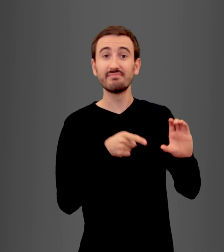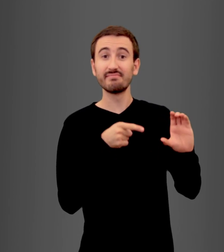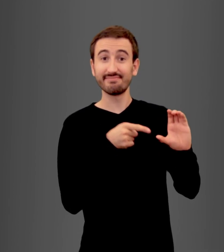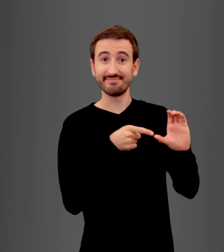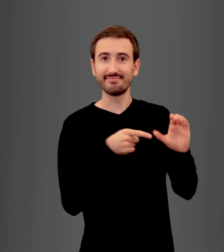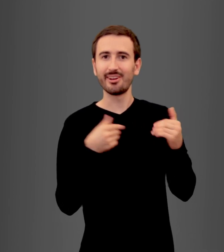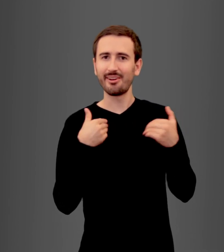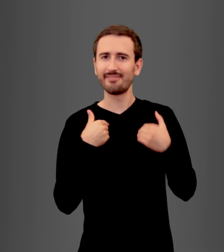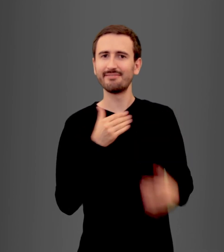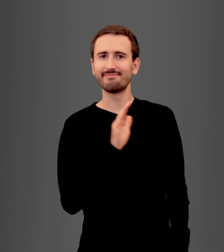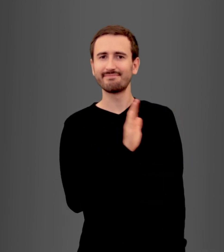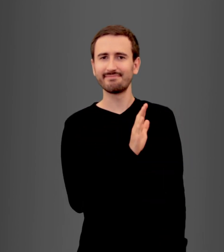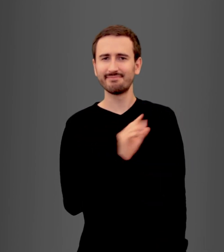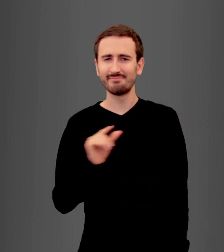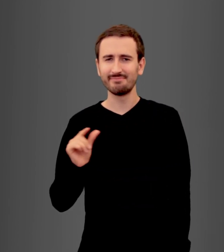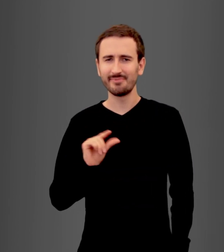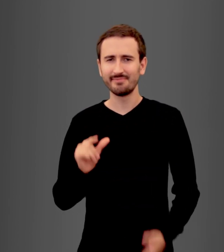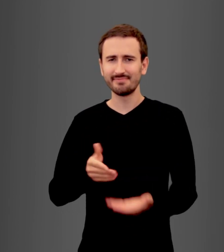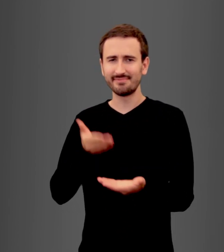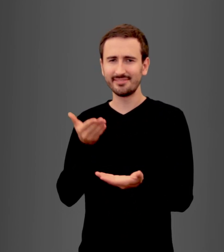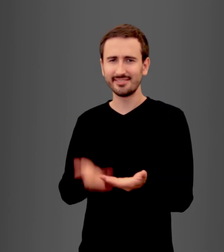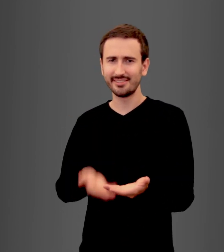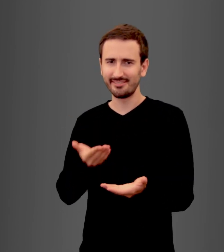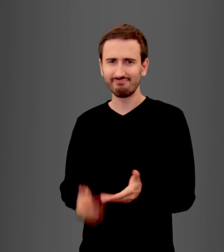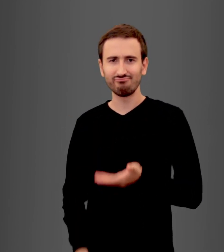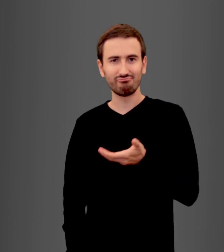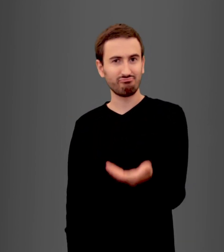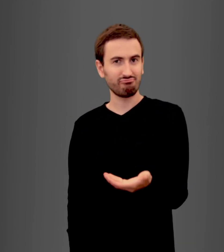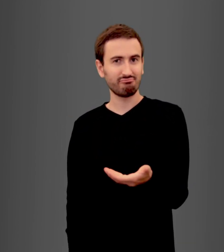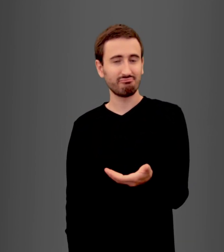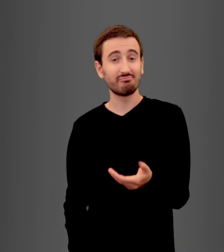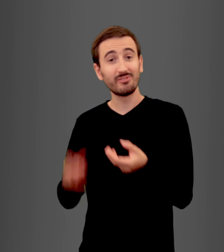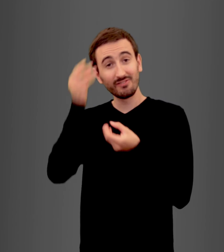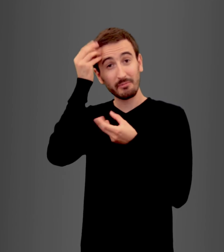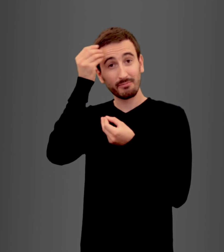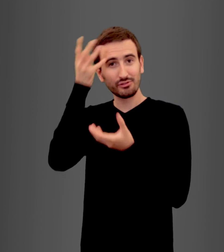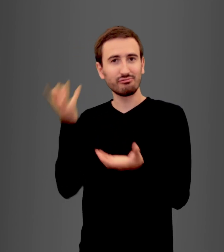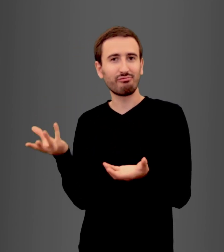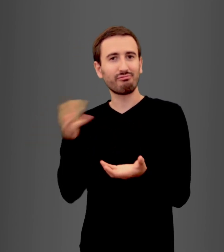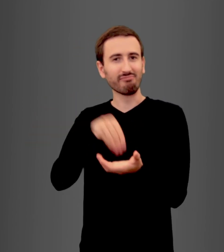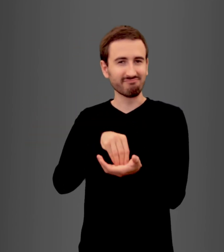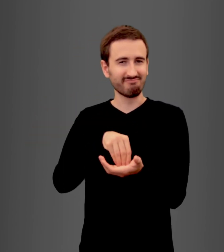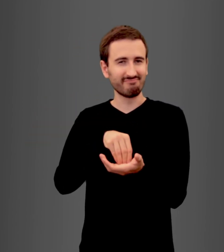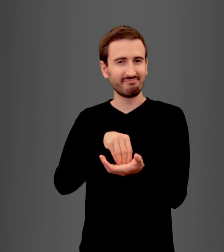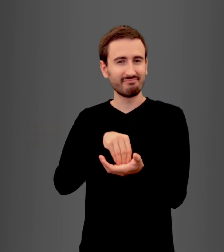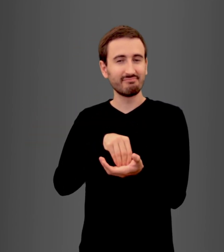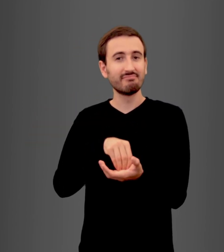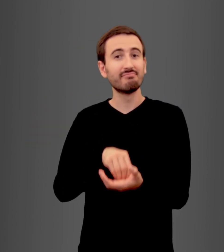This center has its own quantum state containing information.